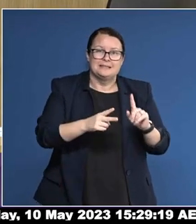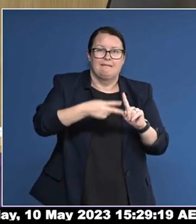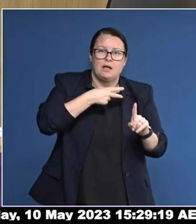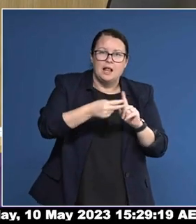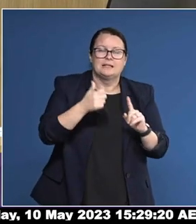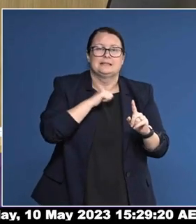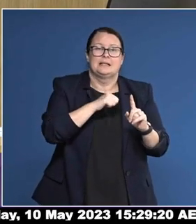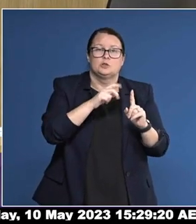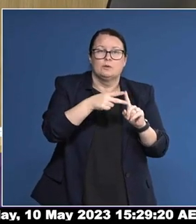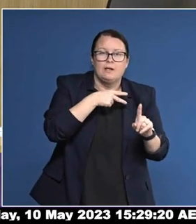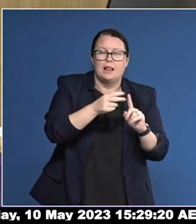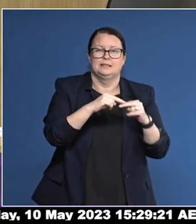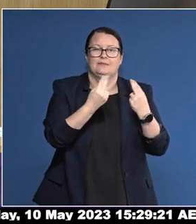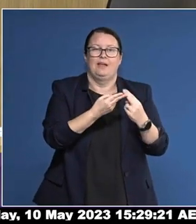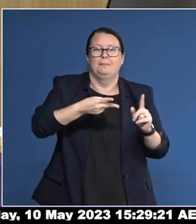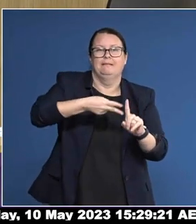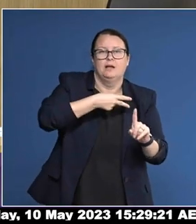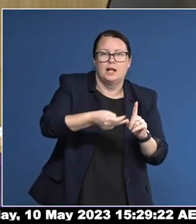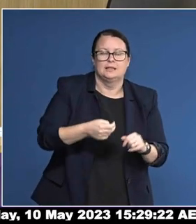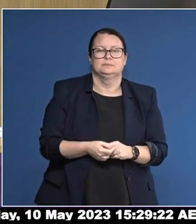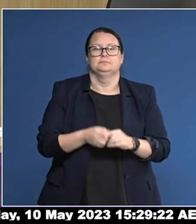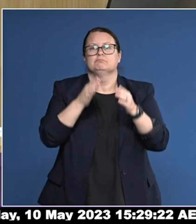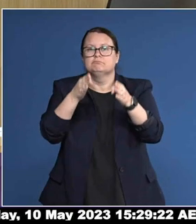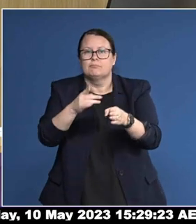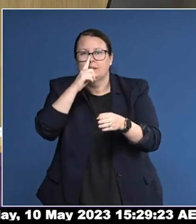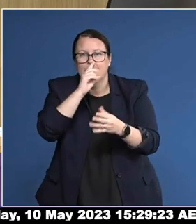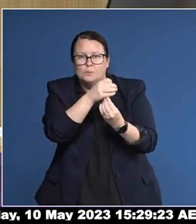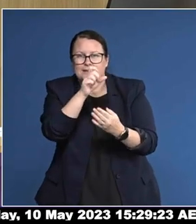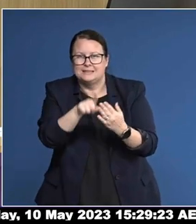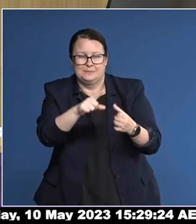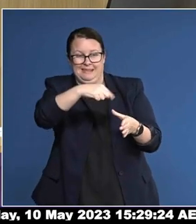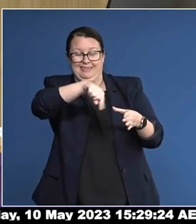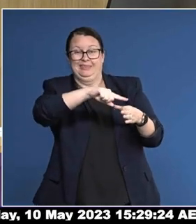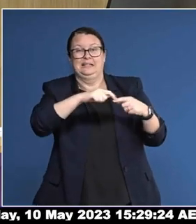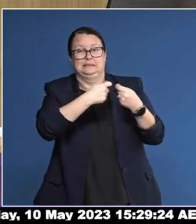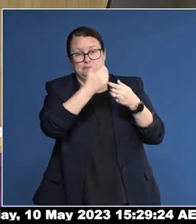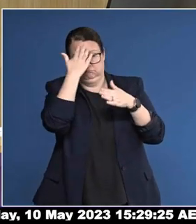as people with disabilities, et cetera. So, they have the ability to reach in.